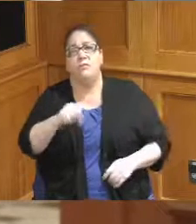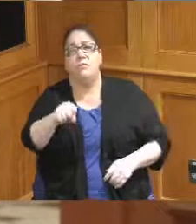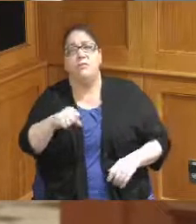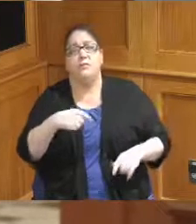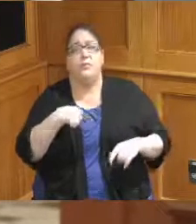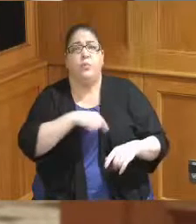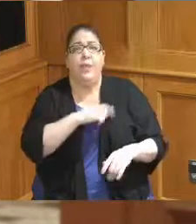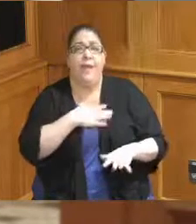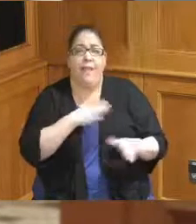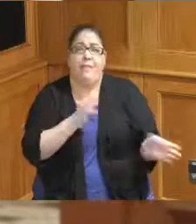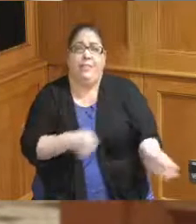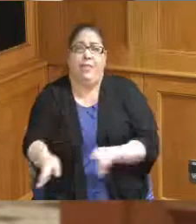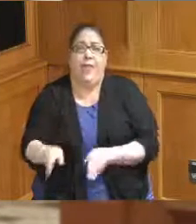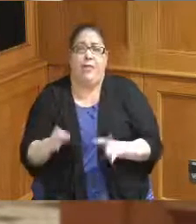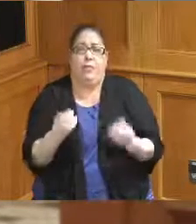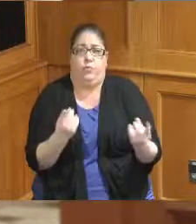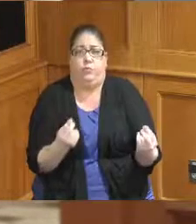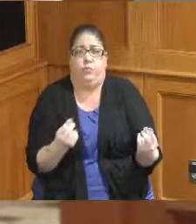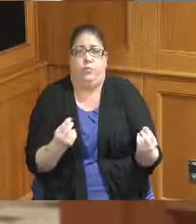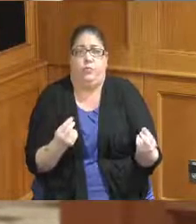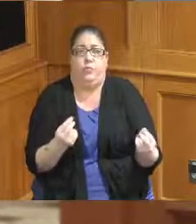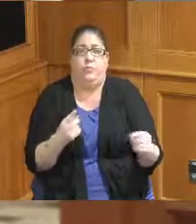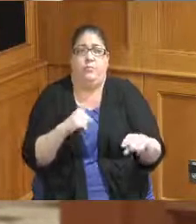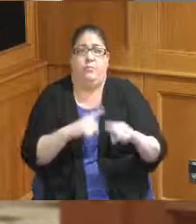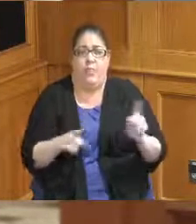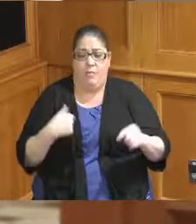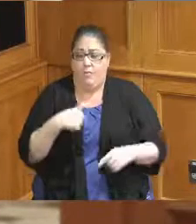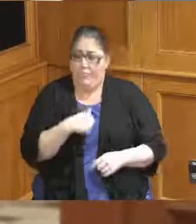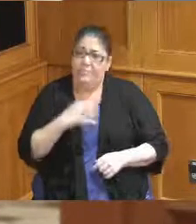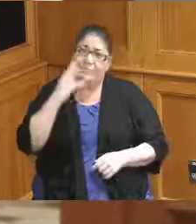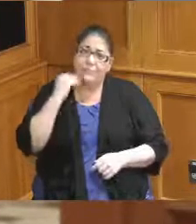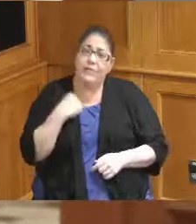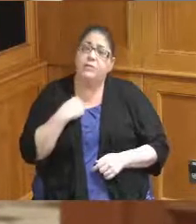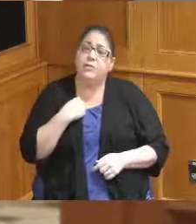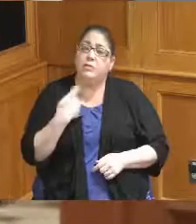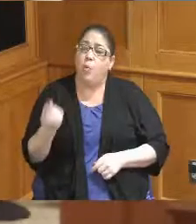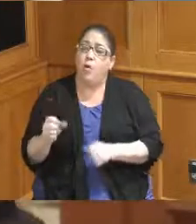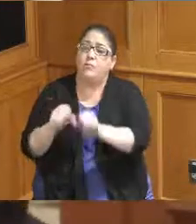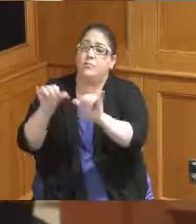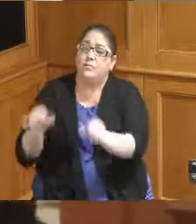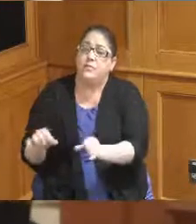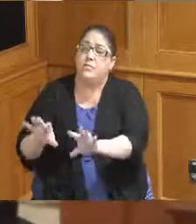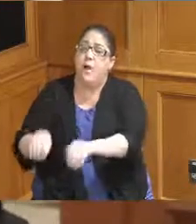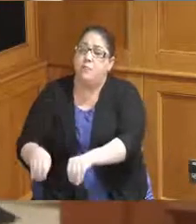plans in place and we've lost individual systems here and and there and and normally are able to